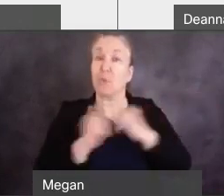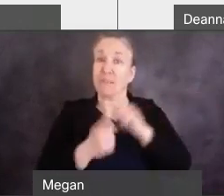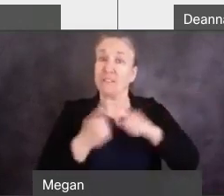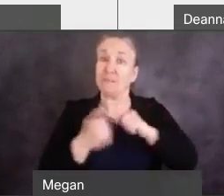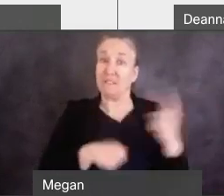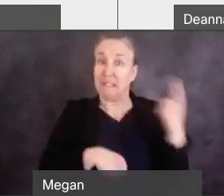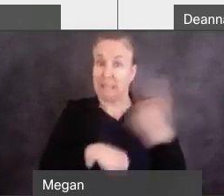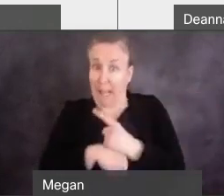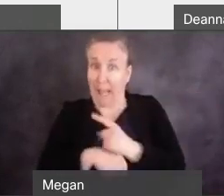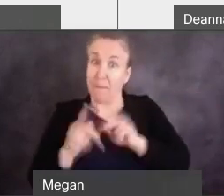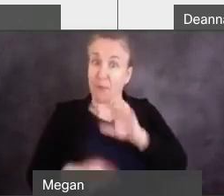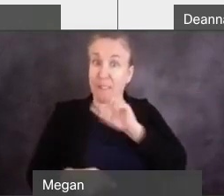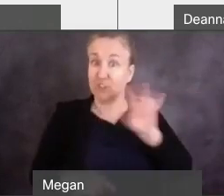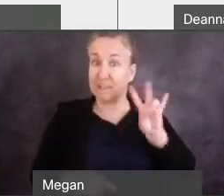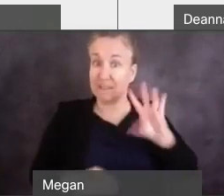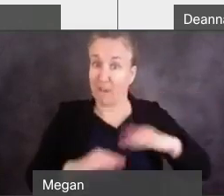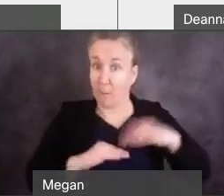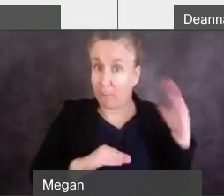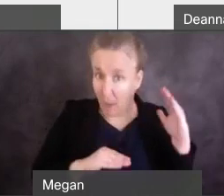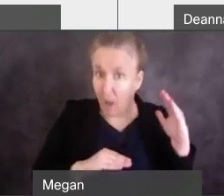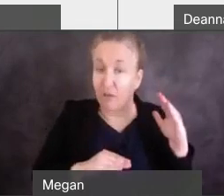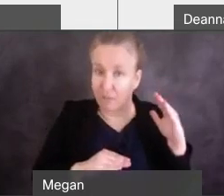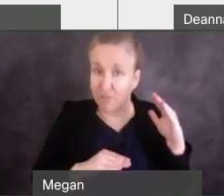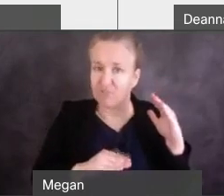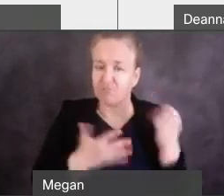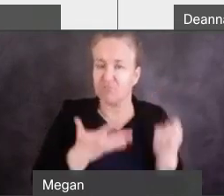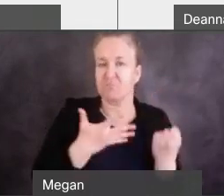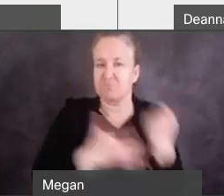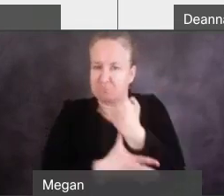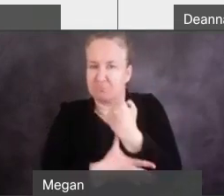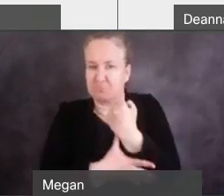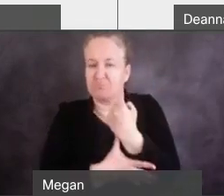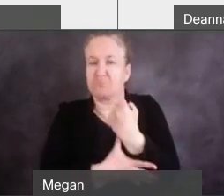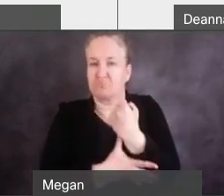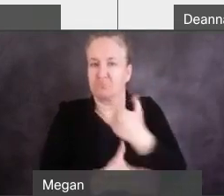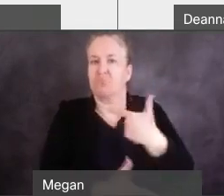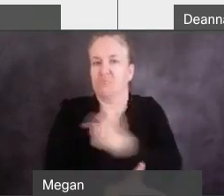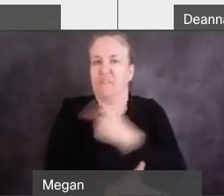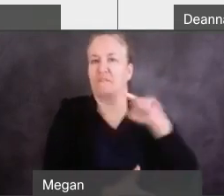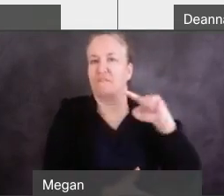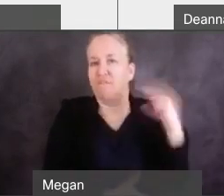that are 75 years of age and older will be the first group to get vaccine appointments